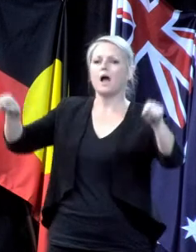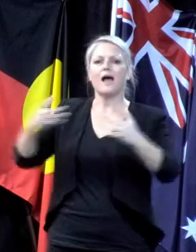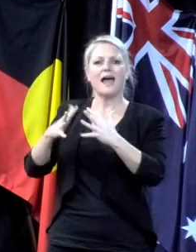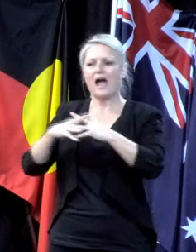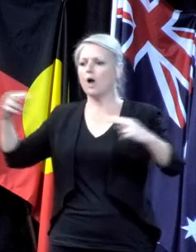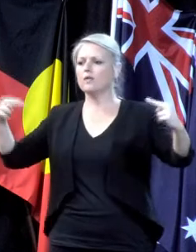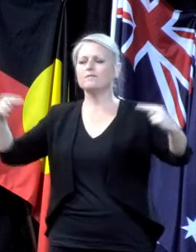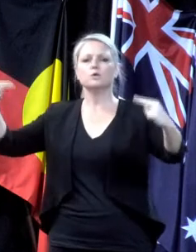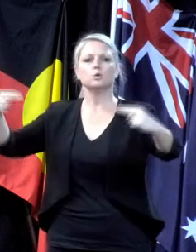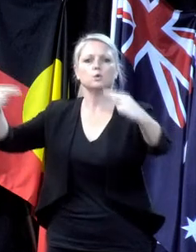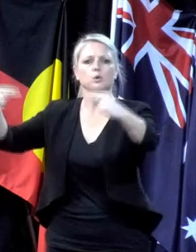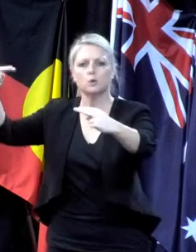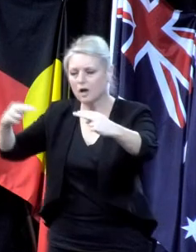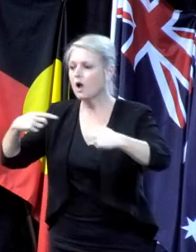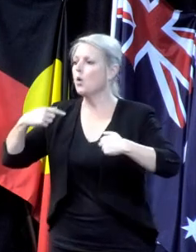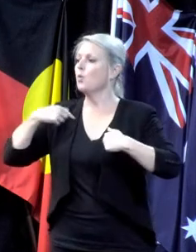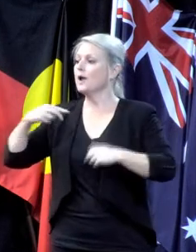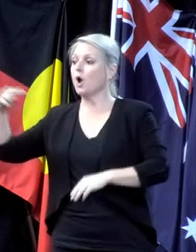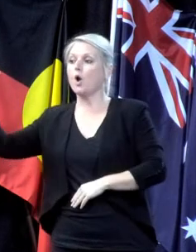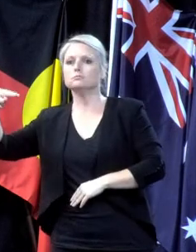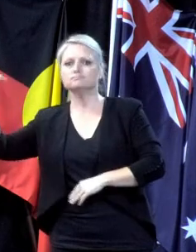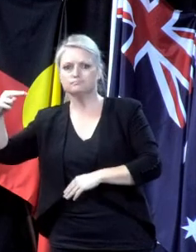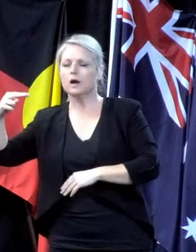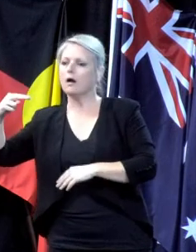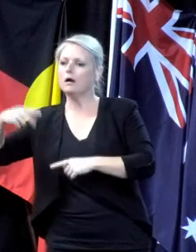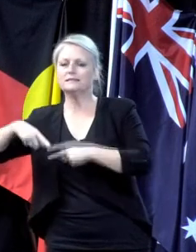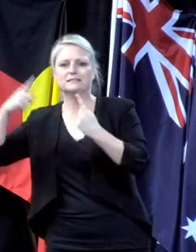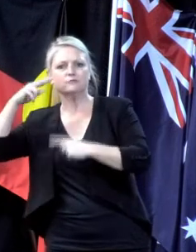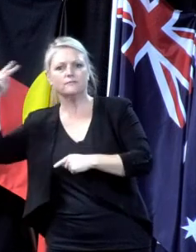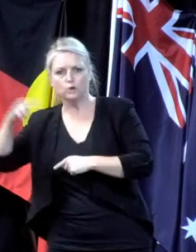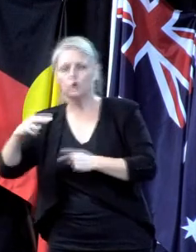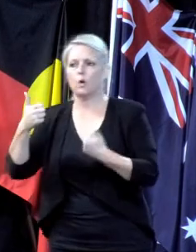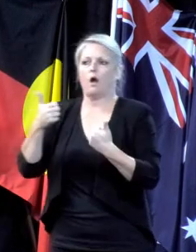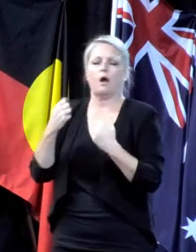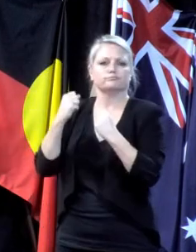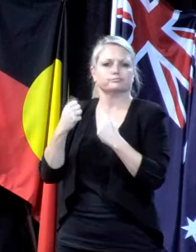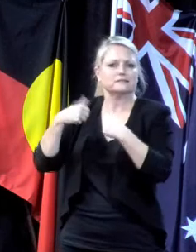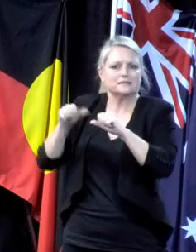Our partnerships with our businesses in Bowen, that’s changing.